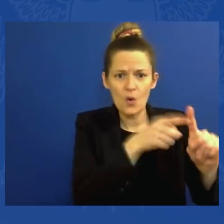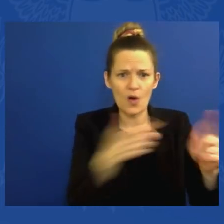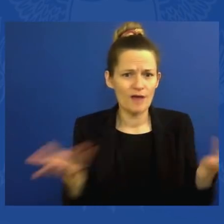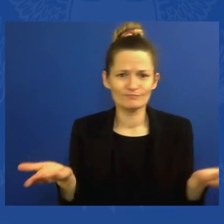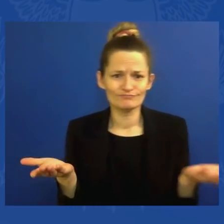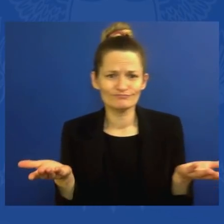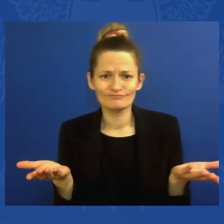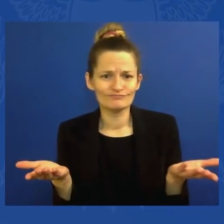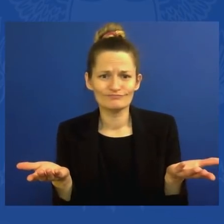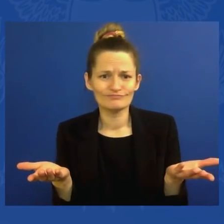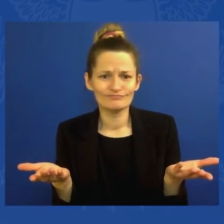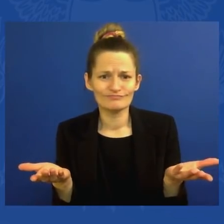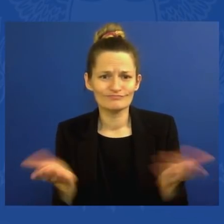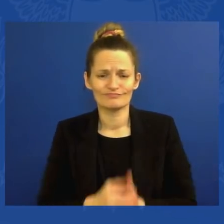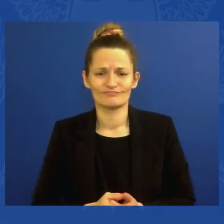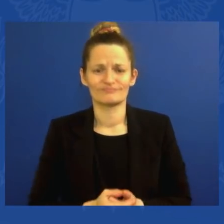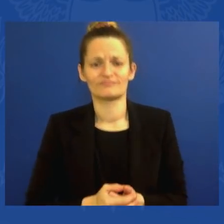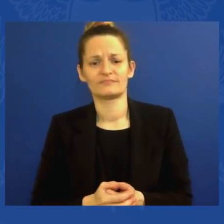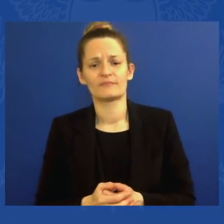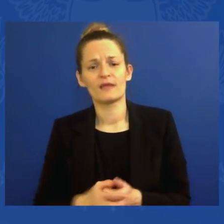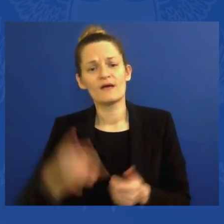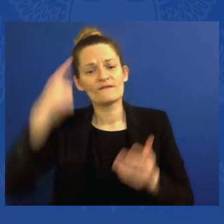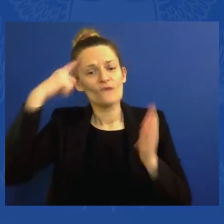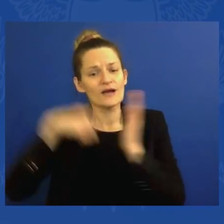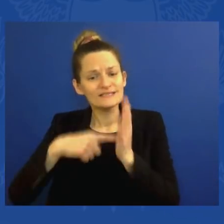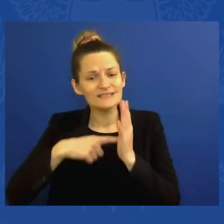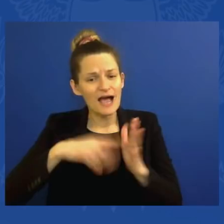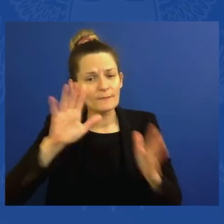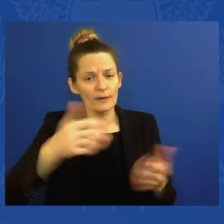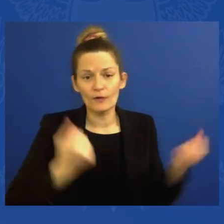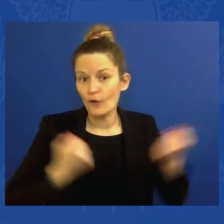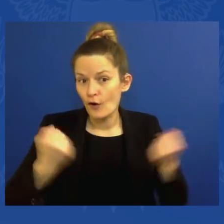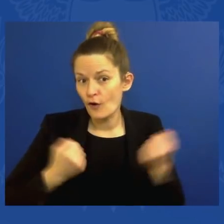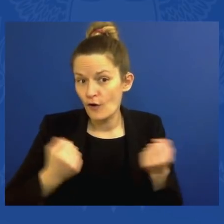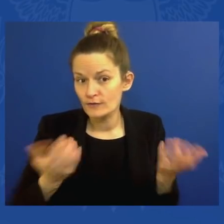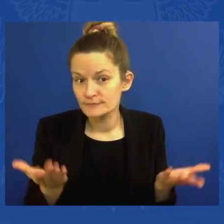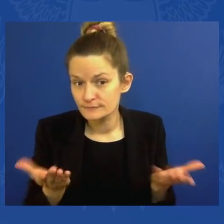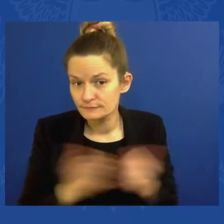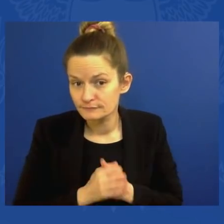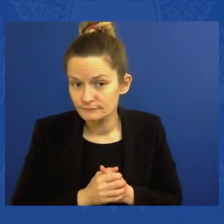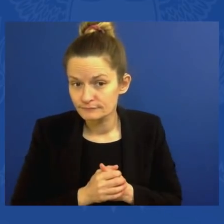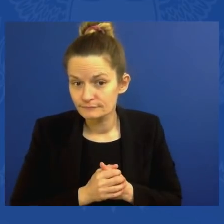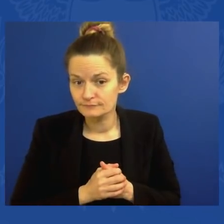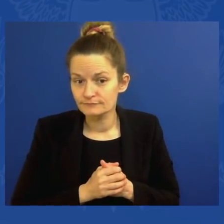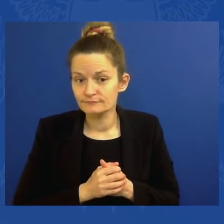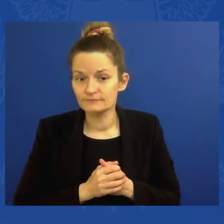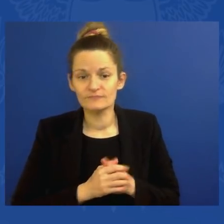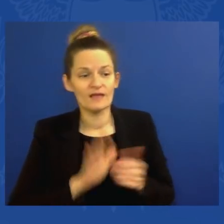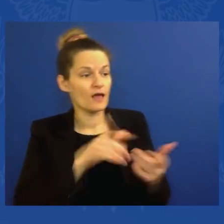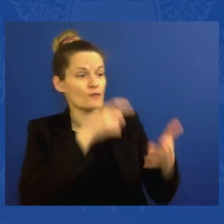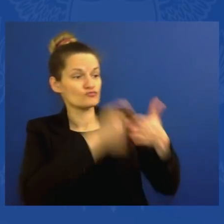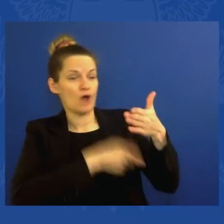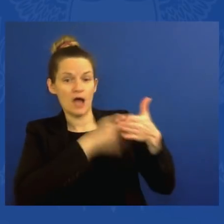They had a lot more money in their savings accounts and in their paychecks, but they weren't able to go out